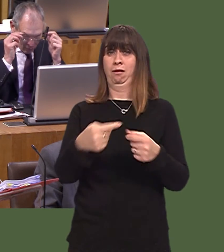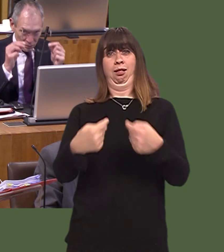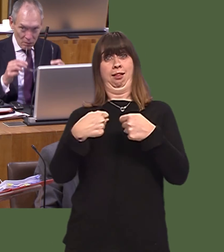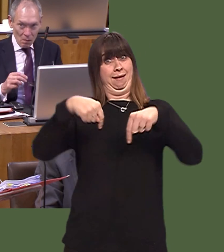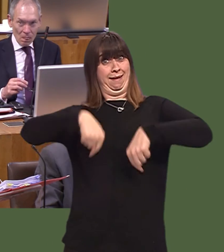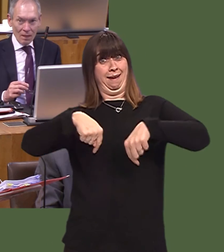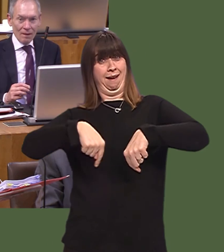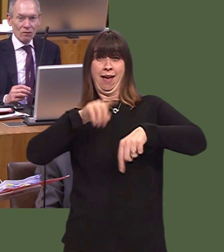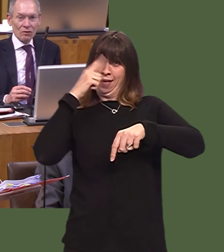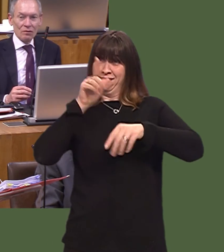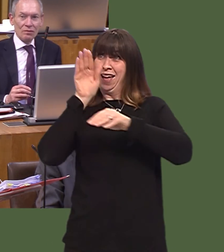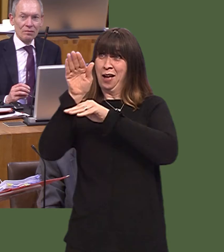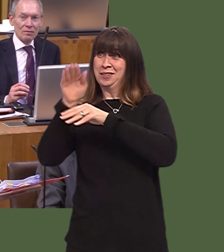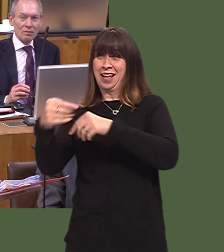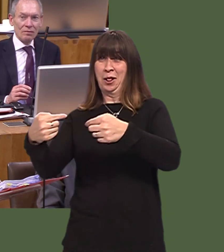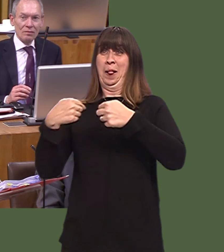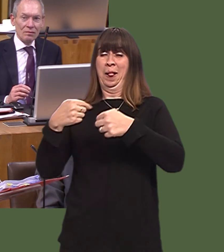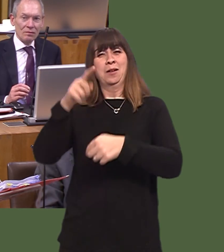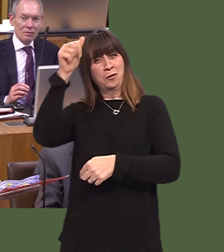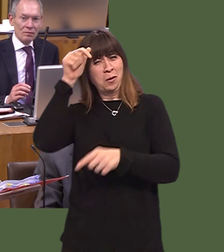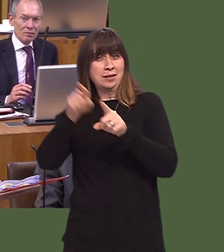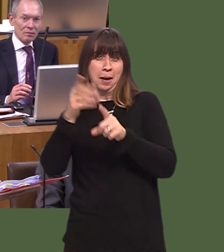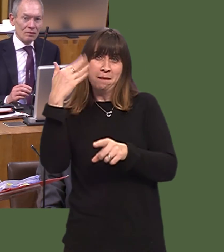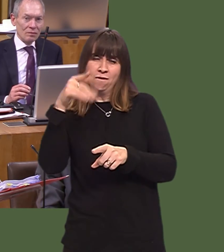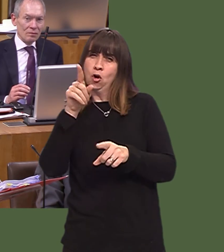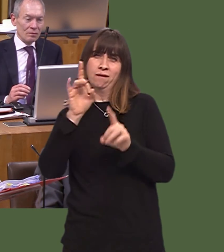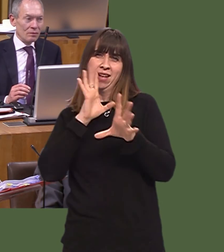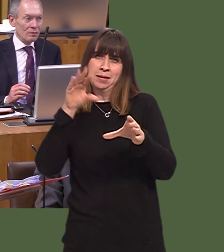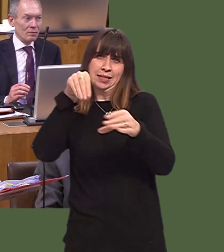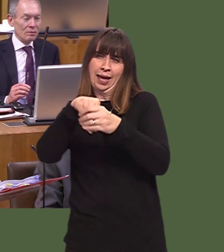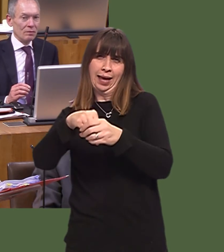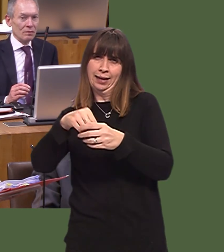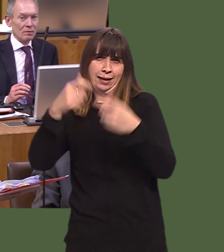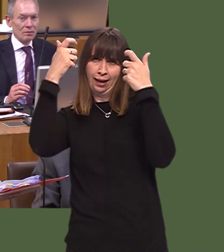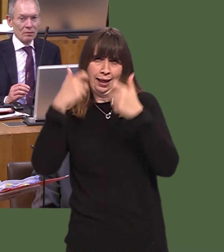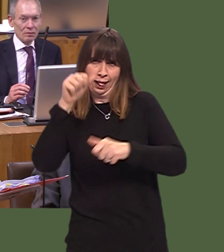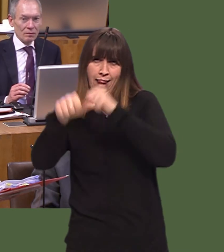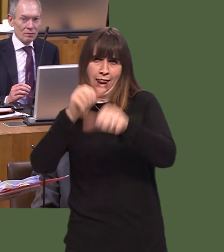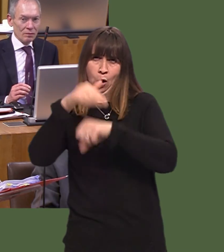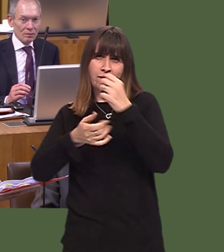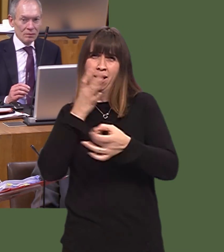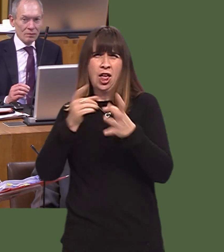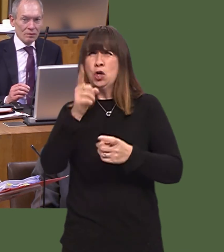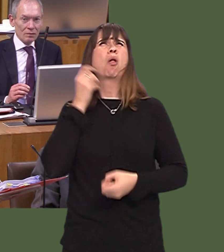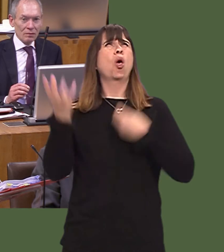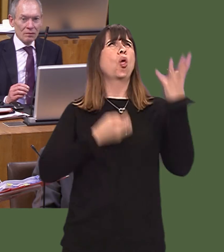He has an unhappy history of libel trials, as we know. From our perspective, all we gotóit was just a stream of consciousness as far as I can